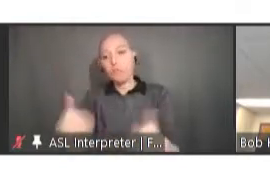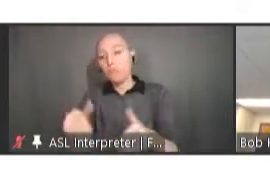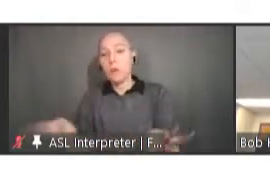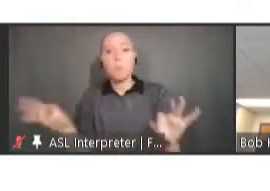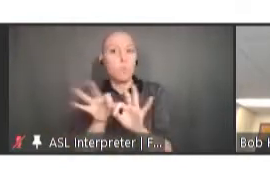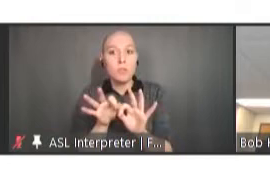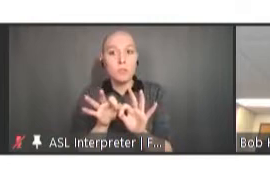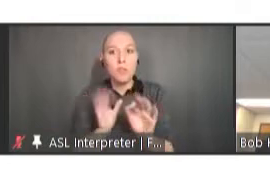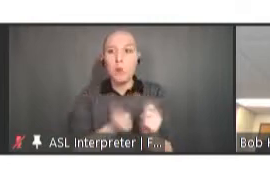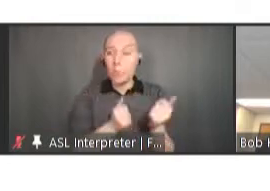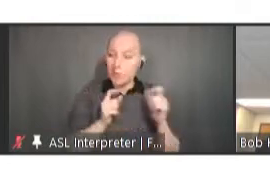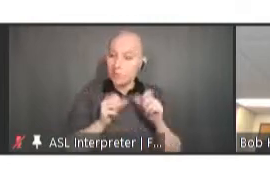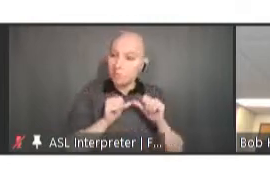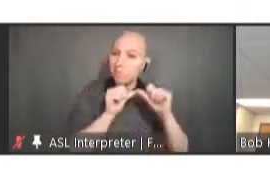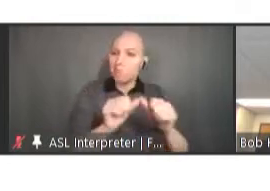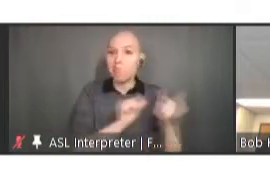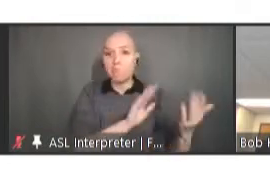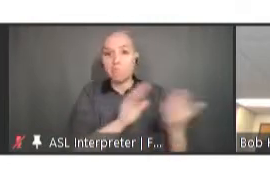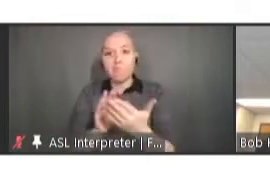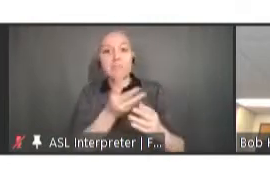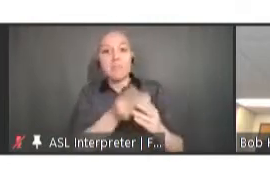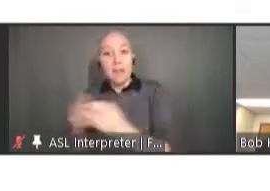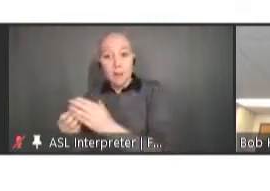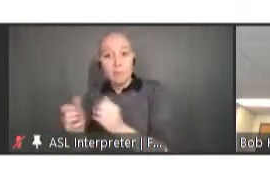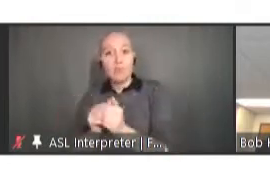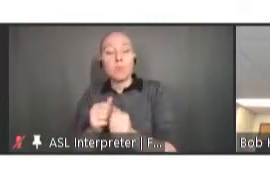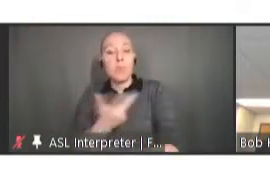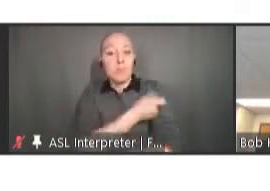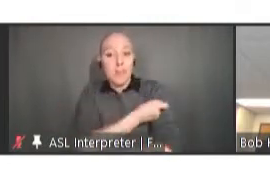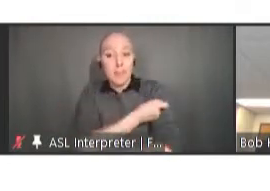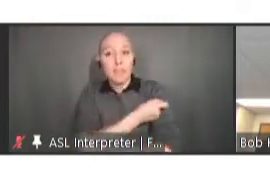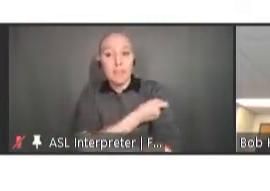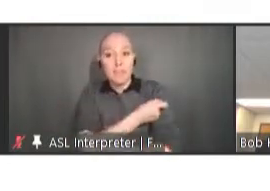and vaccination coverage and racial and ethnic disparities in vaccination.